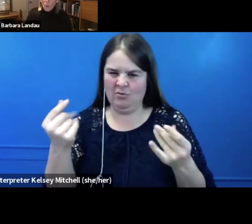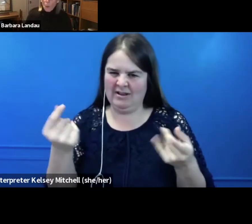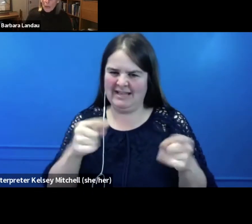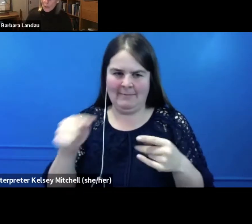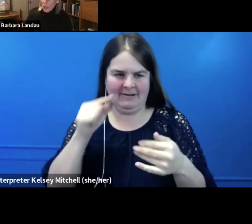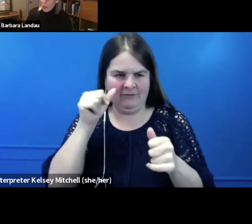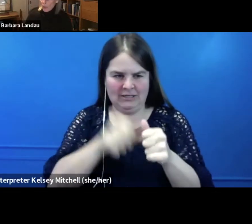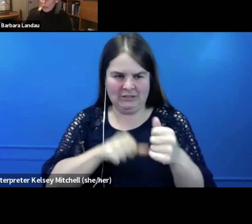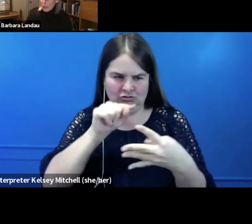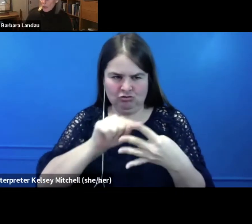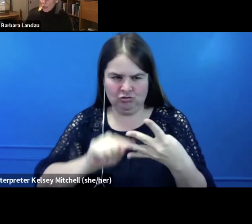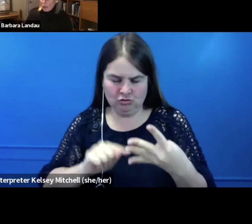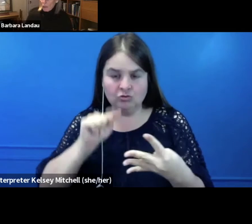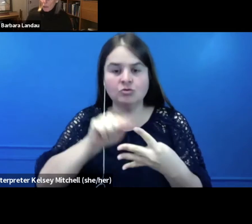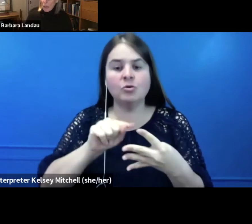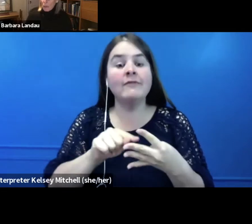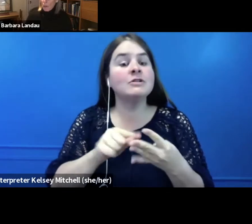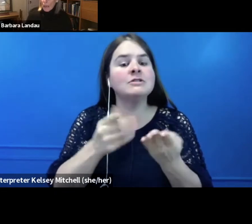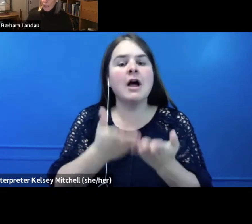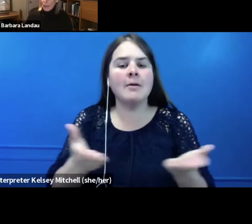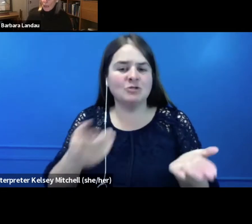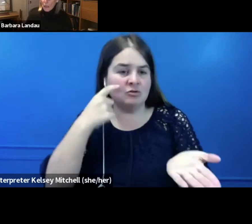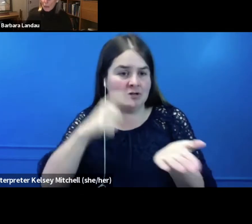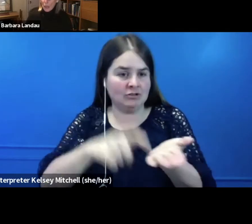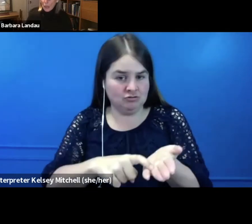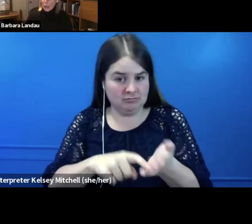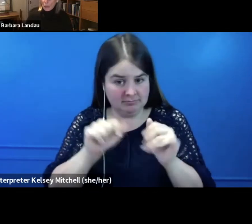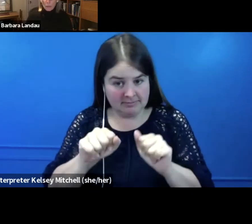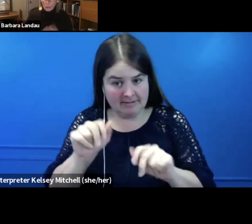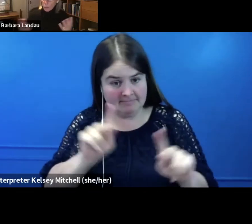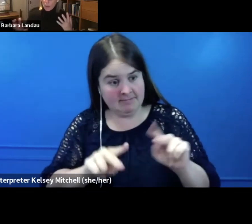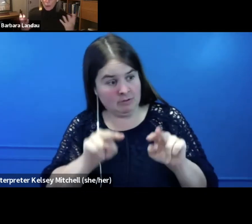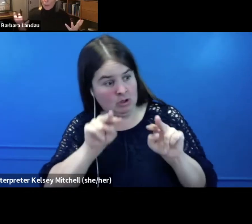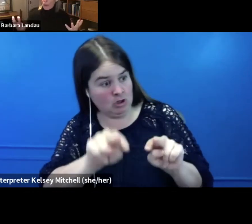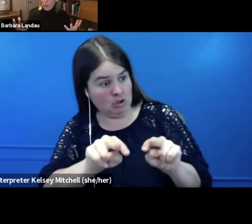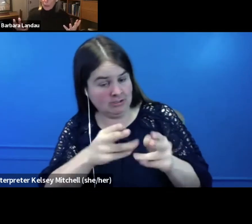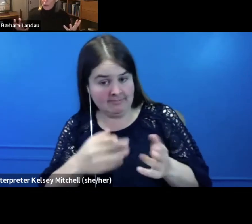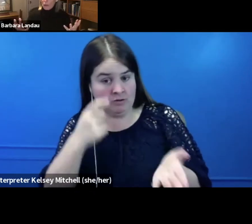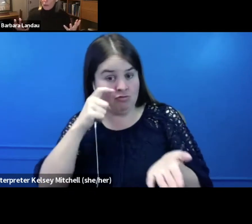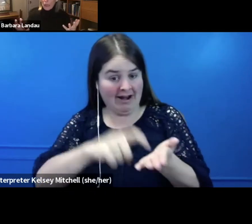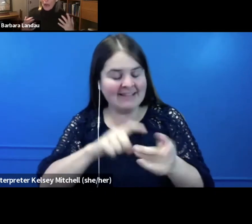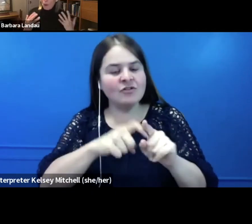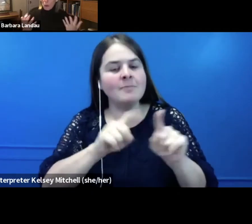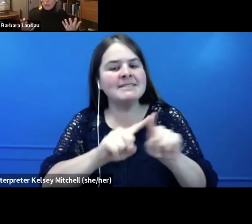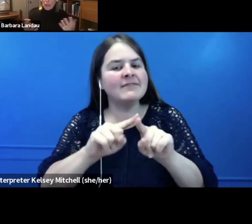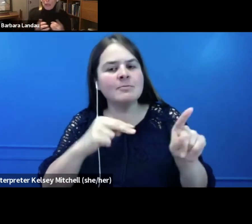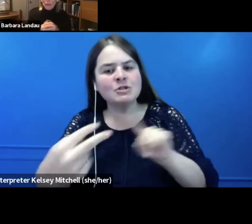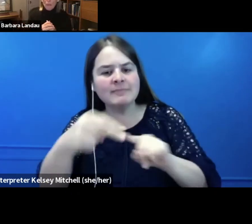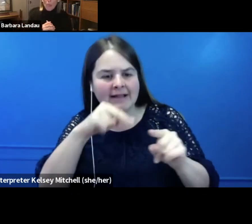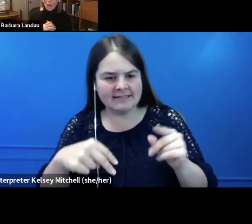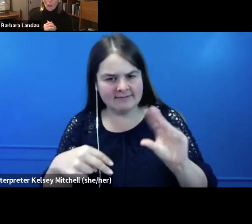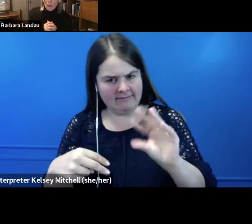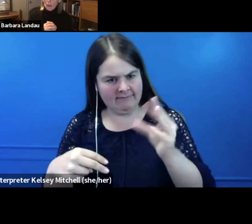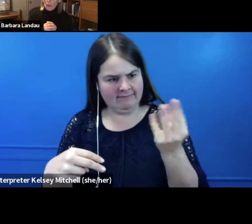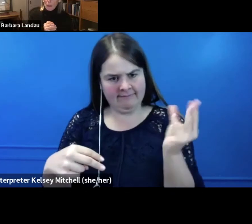one is object recognition can we recognize objects from different